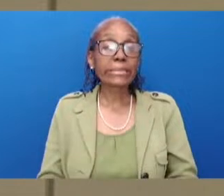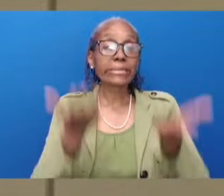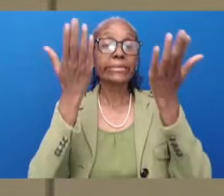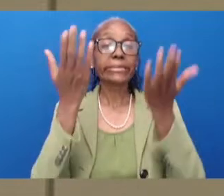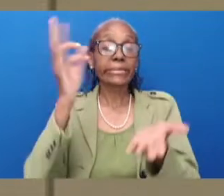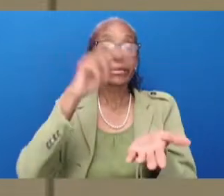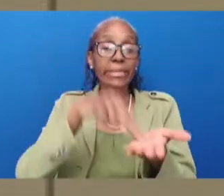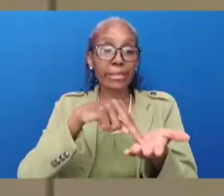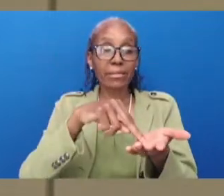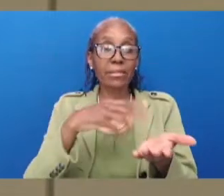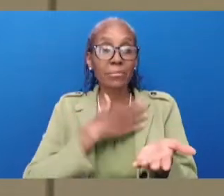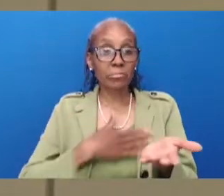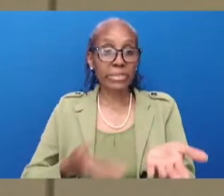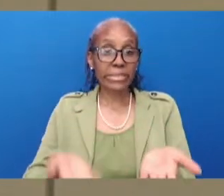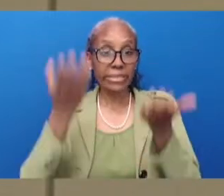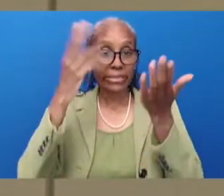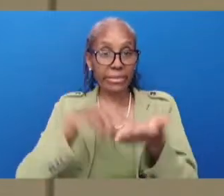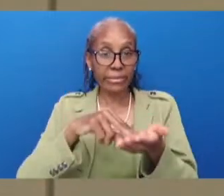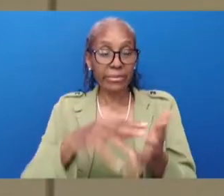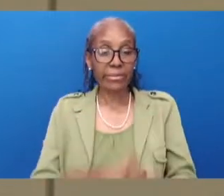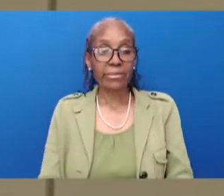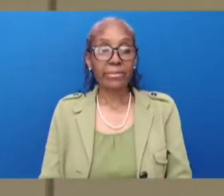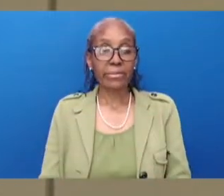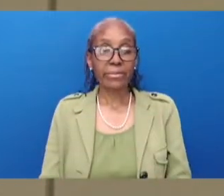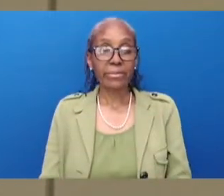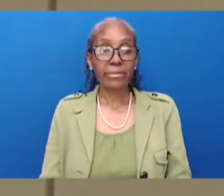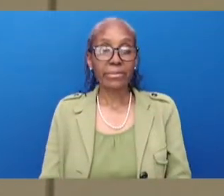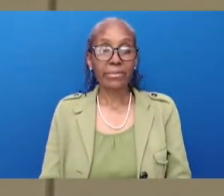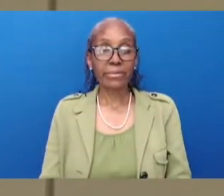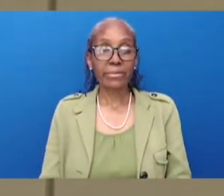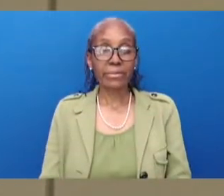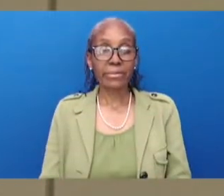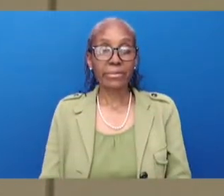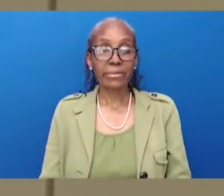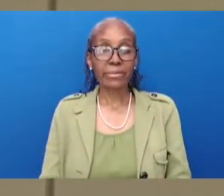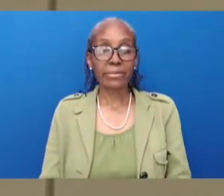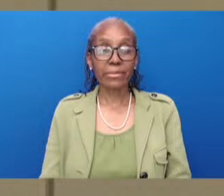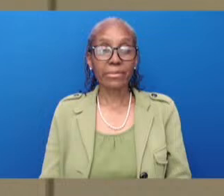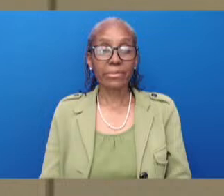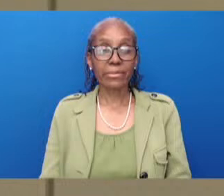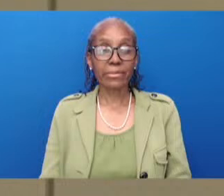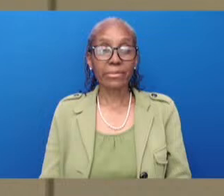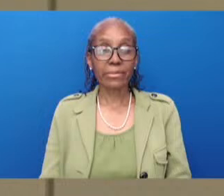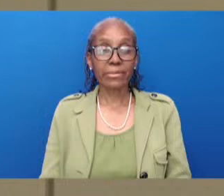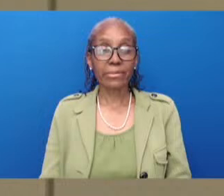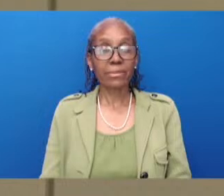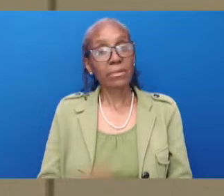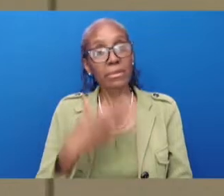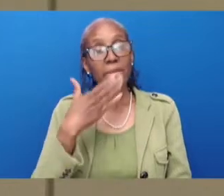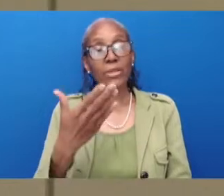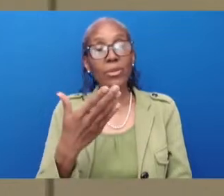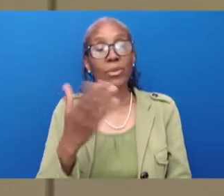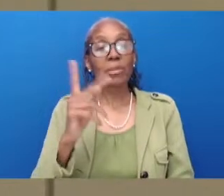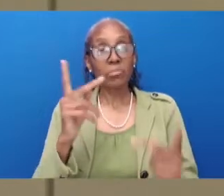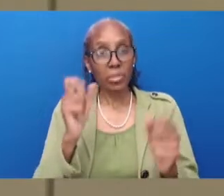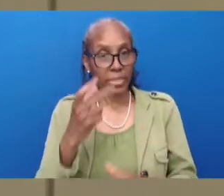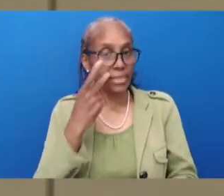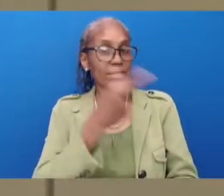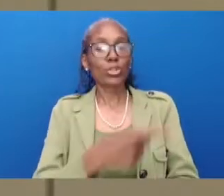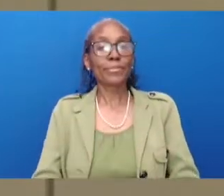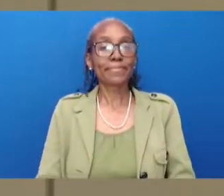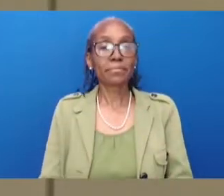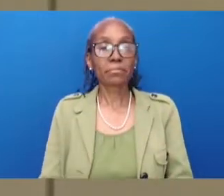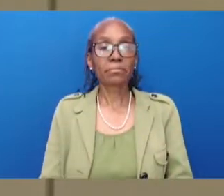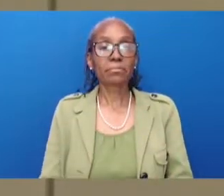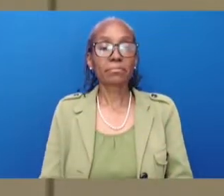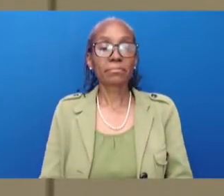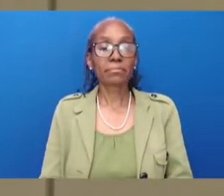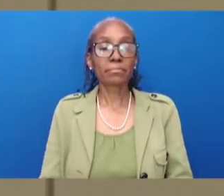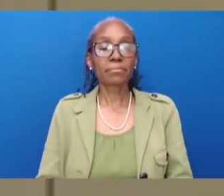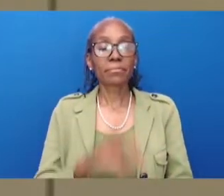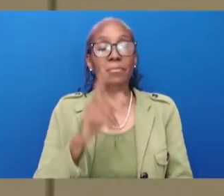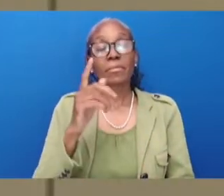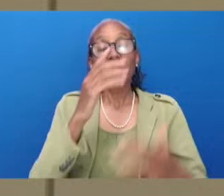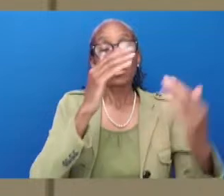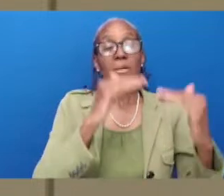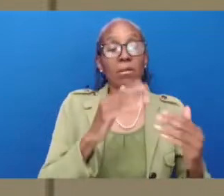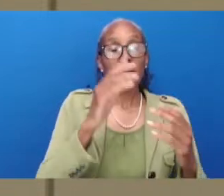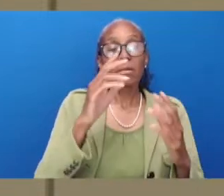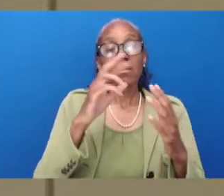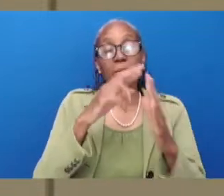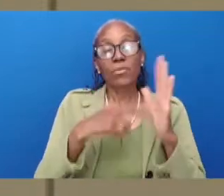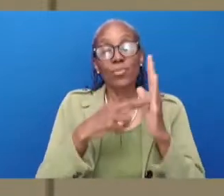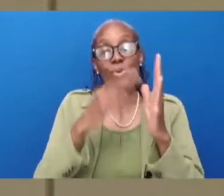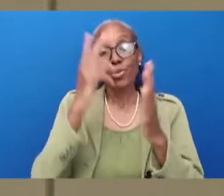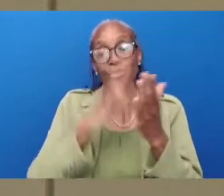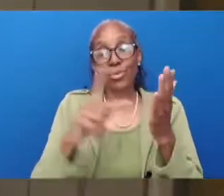IF THERE ARE OTHERS HERE, PLEASE